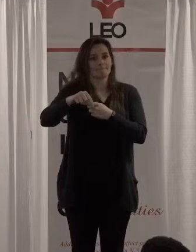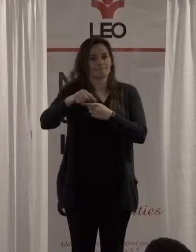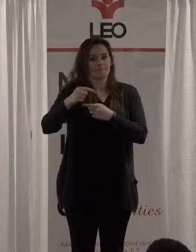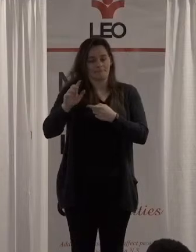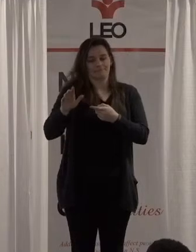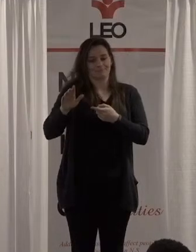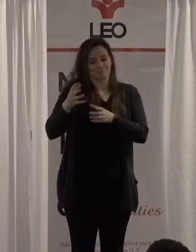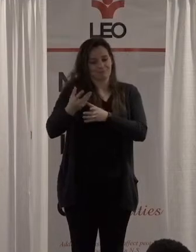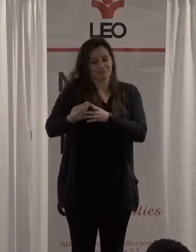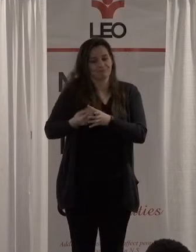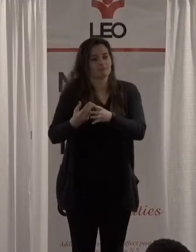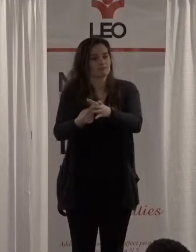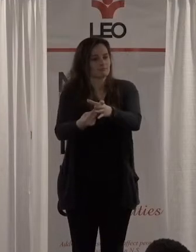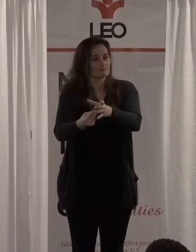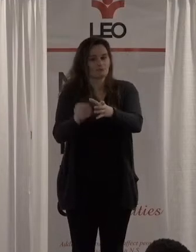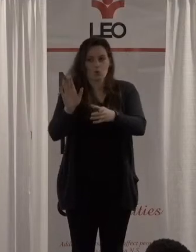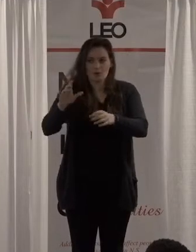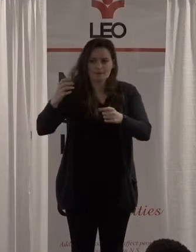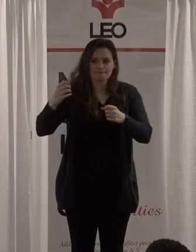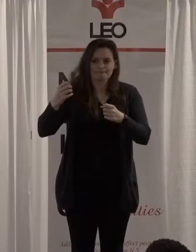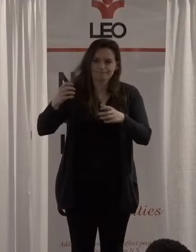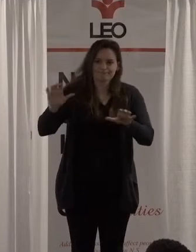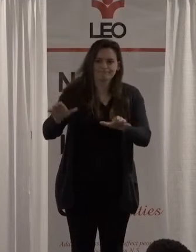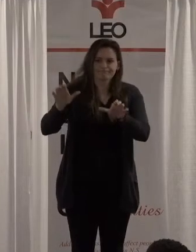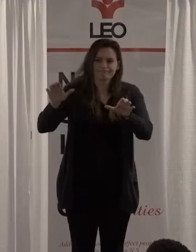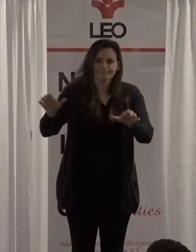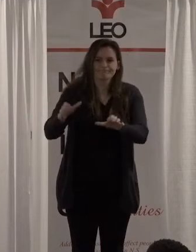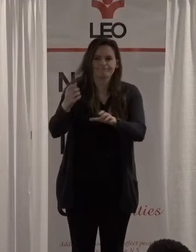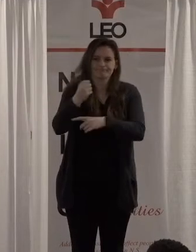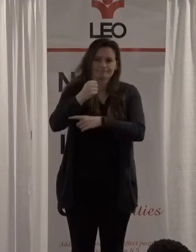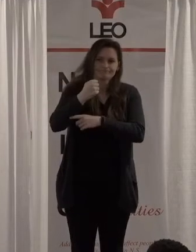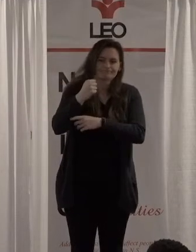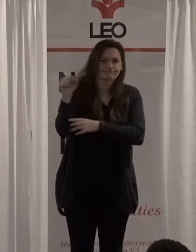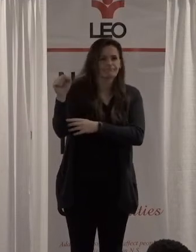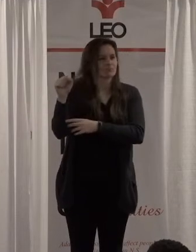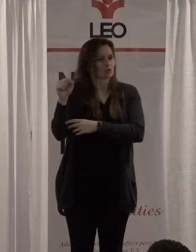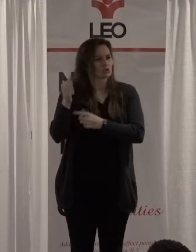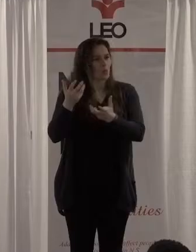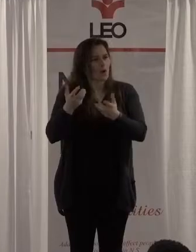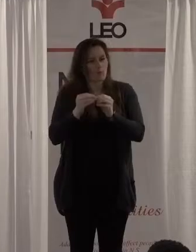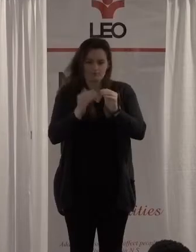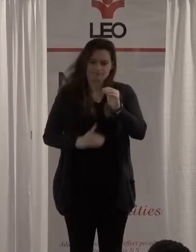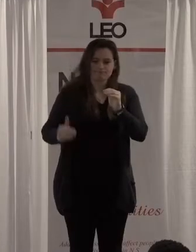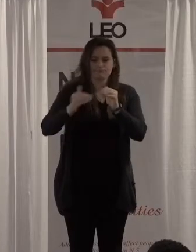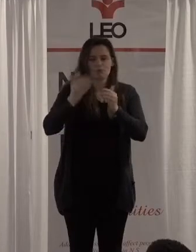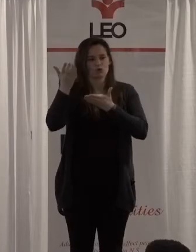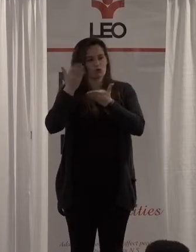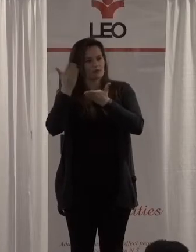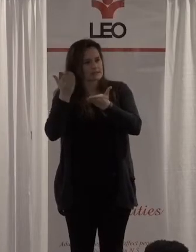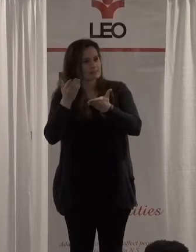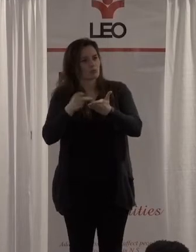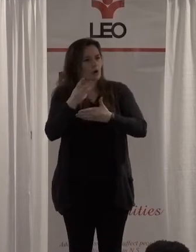TO SERVICES AND SUPPORTS AND PROGRAMS. AND WE NEED TO COLLECTIVELY COME TOGETHER